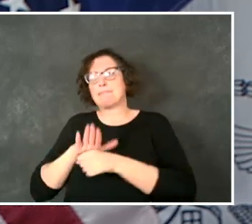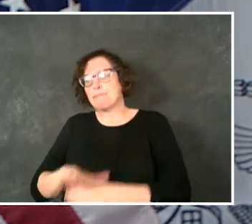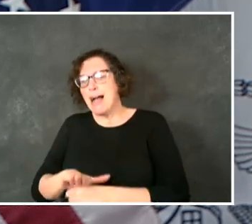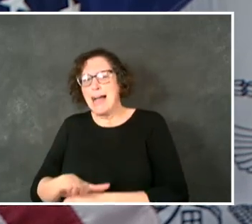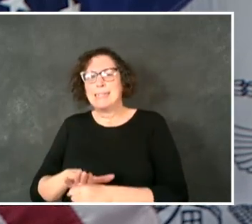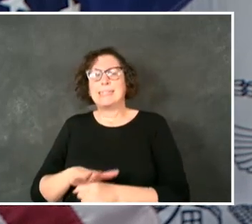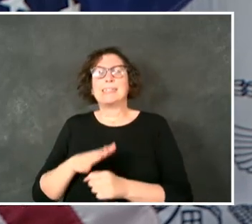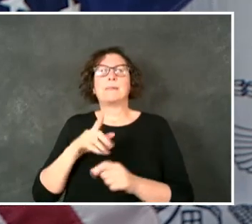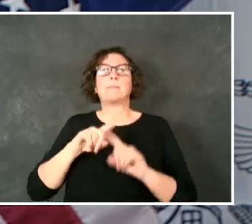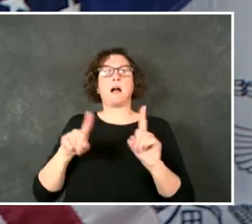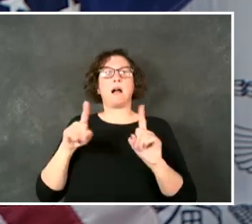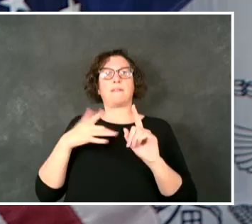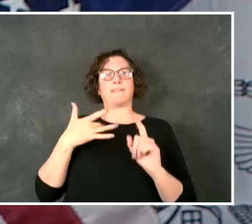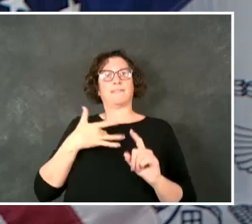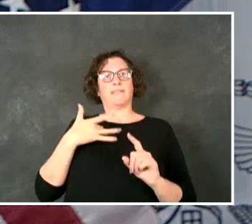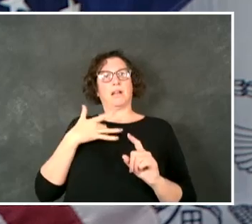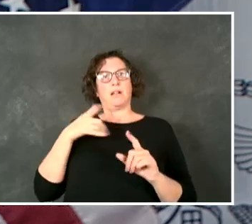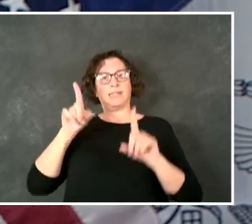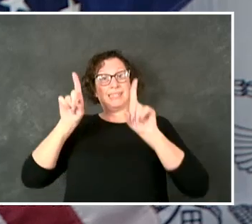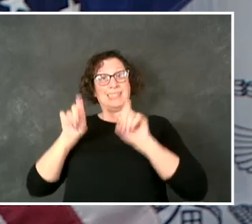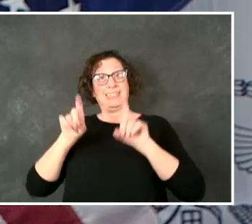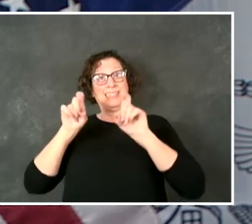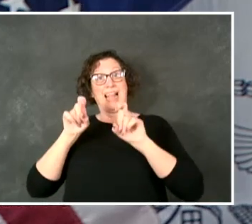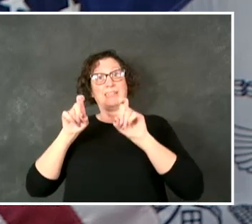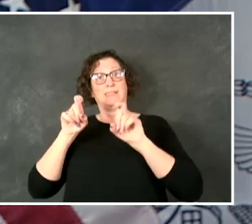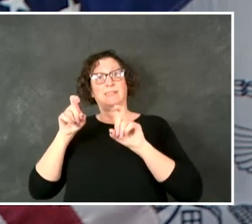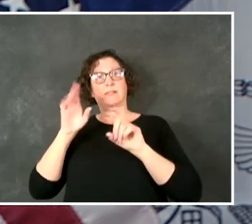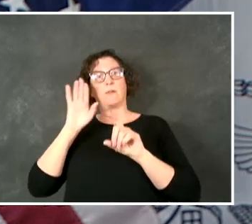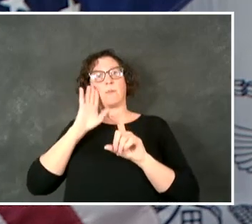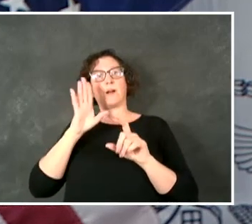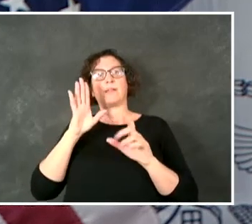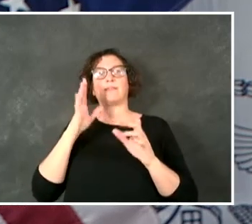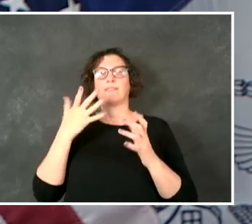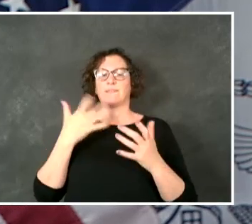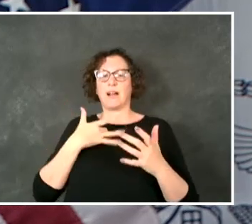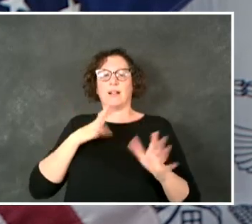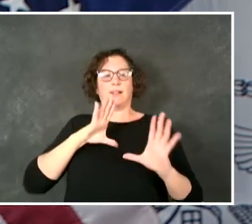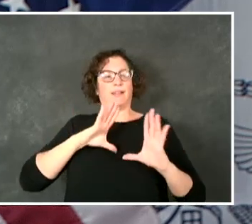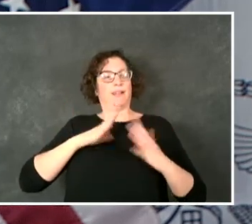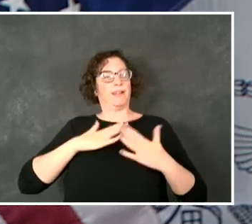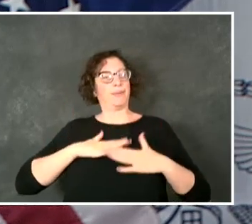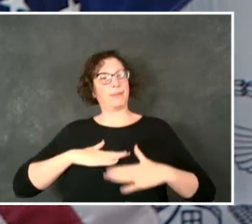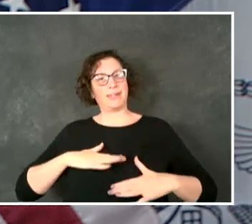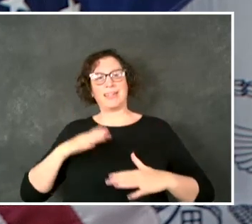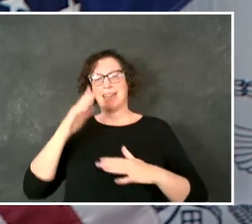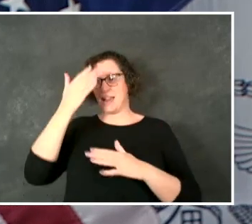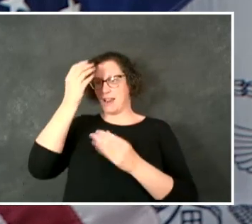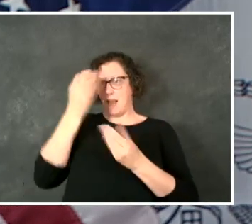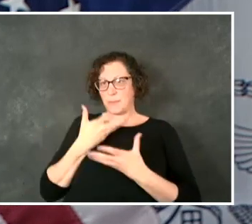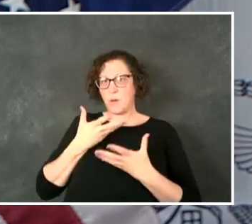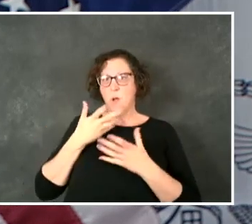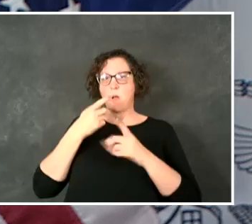THEY WERE WORRIED FOR THEIR FAMILIES. THE TEST WAS GOING TOE B A MOMENT OF CLARITY AND DEFINITION AND THE TSET AWS